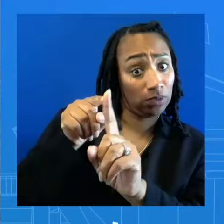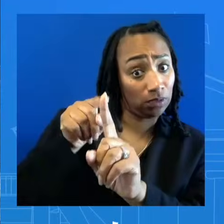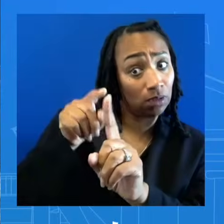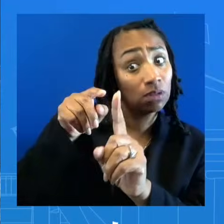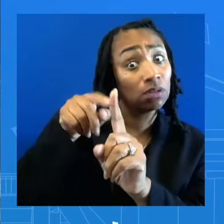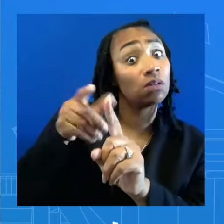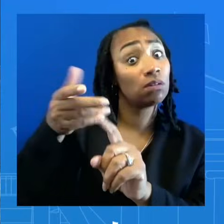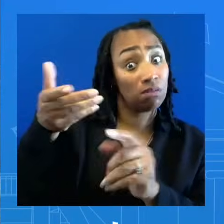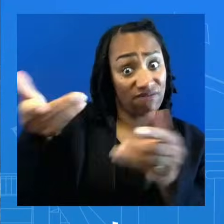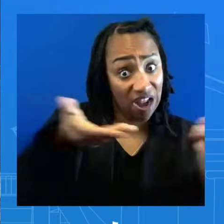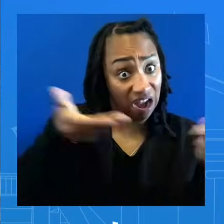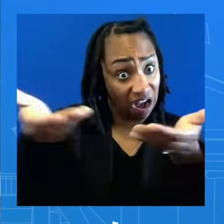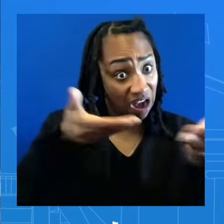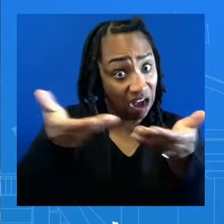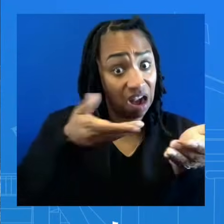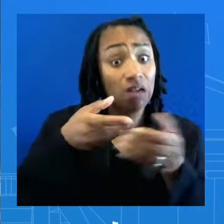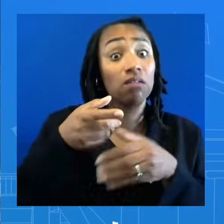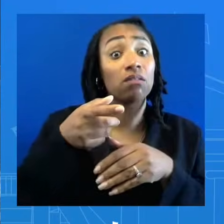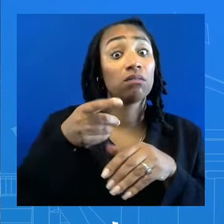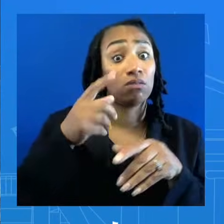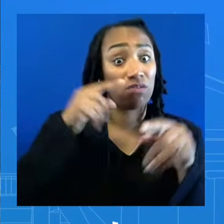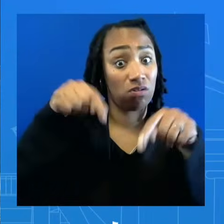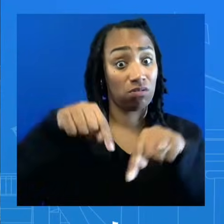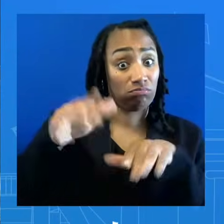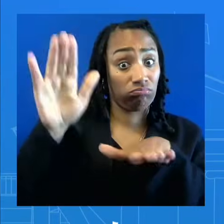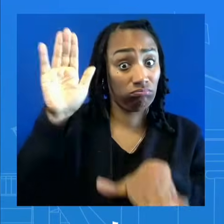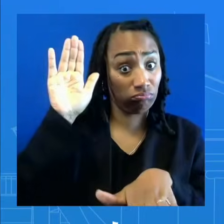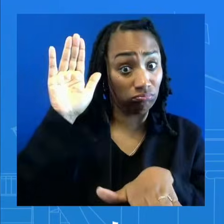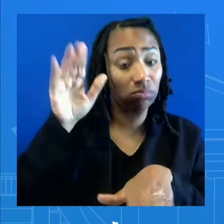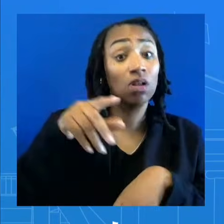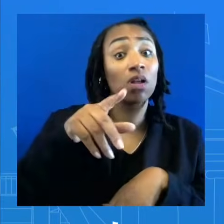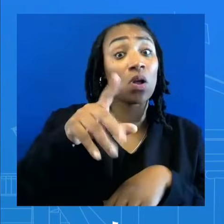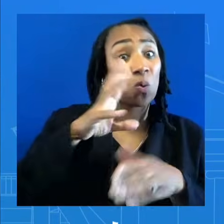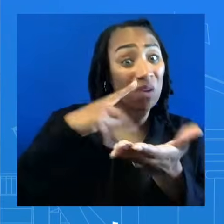So, what's your take? Was it a wise move? Mr. Kirby: I'm not going to -- it's --